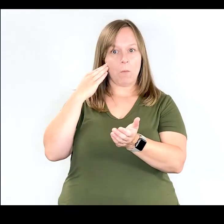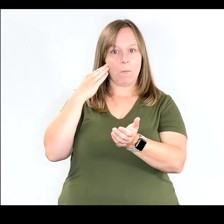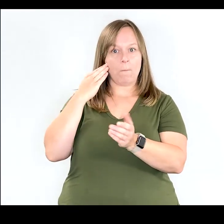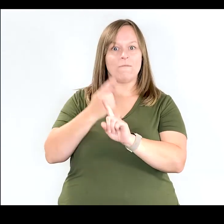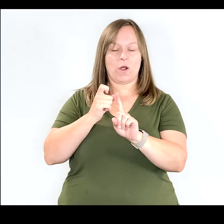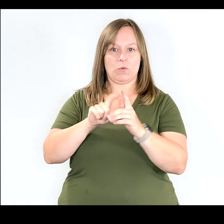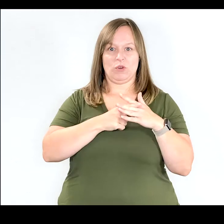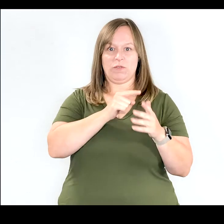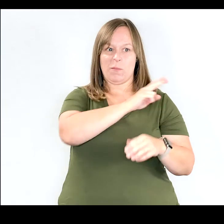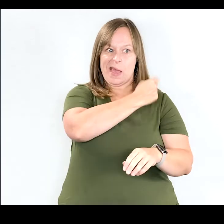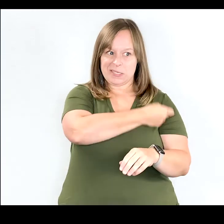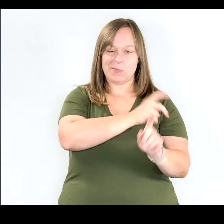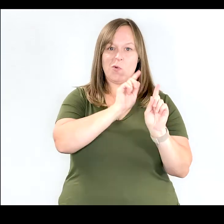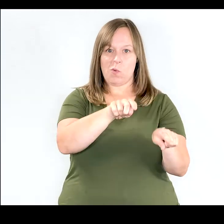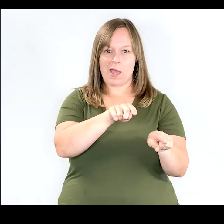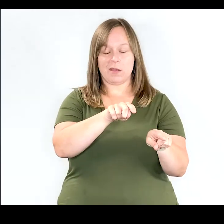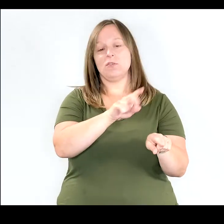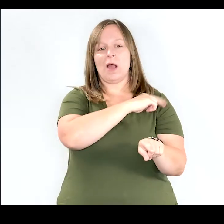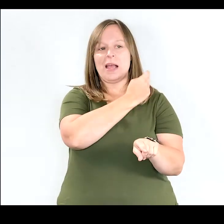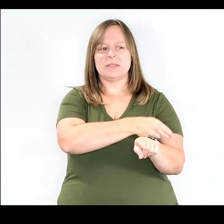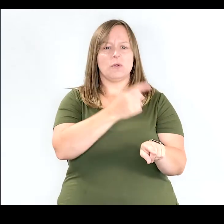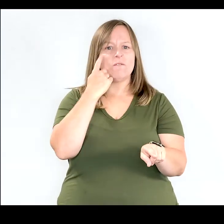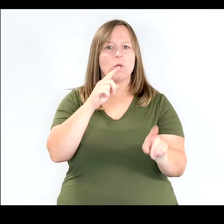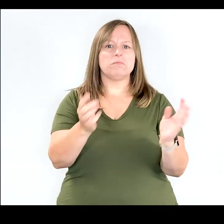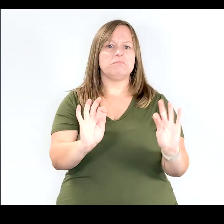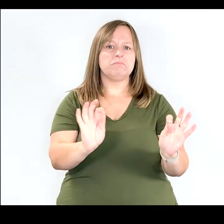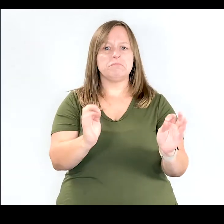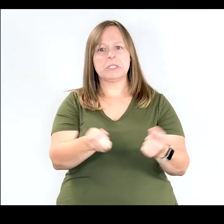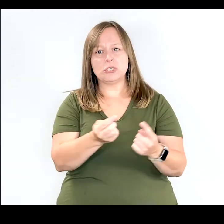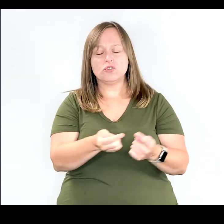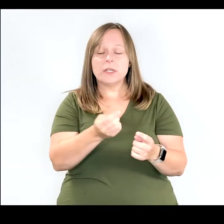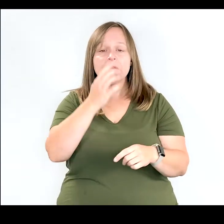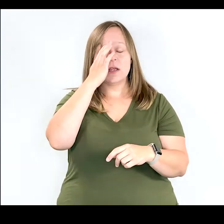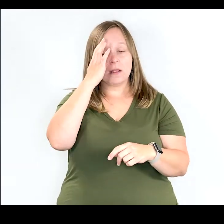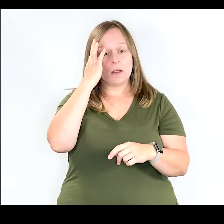from a hospital. She went to the hospital for a very minor injury